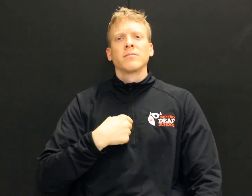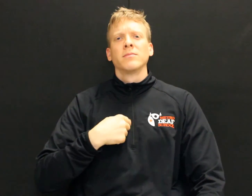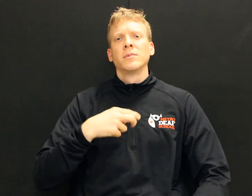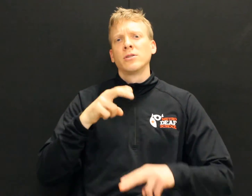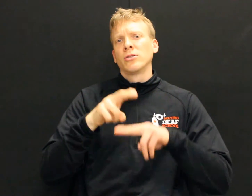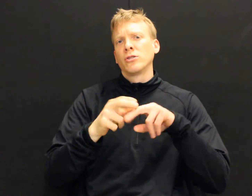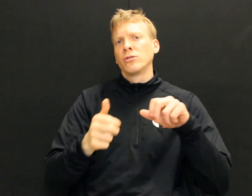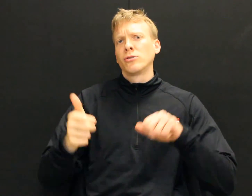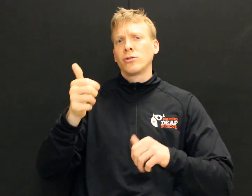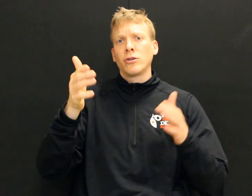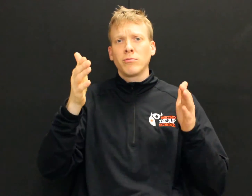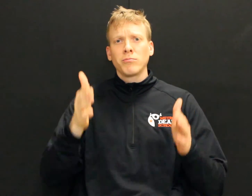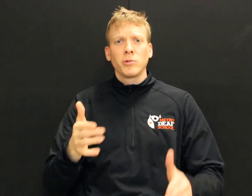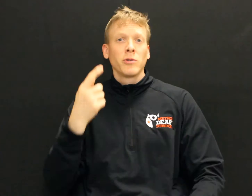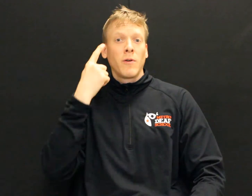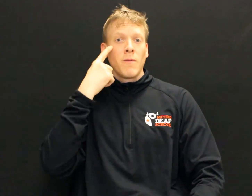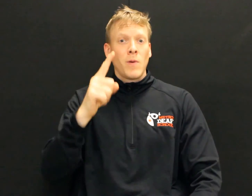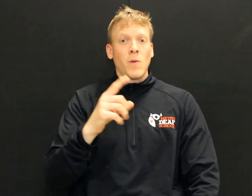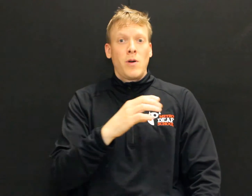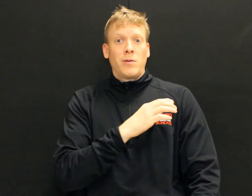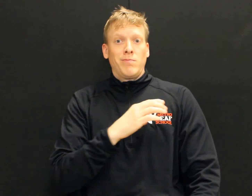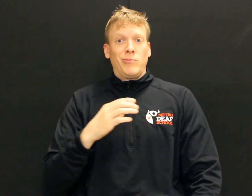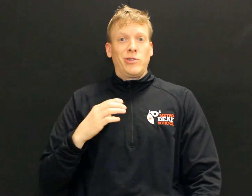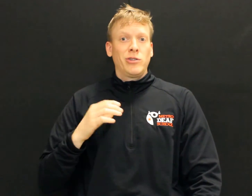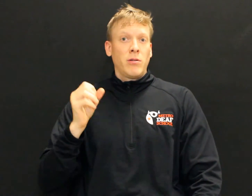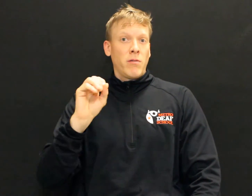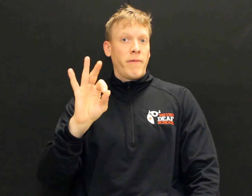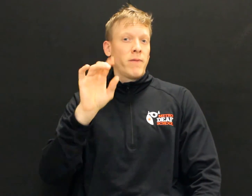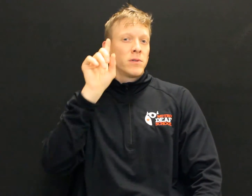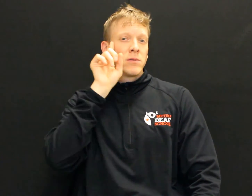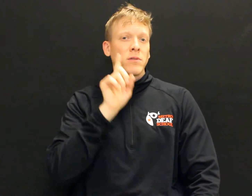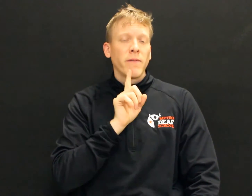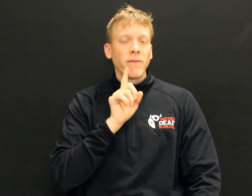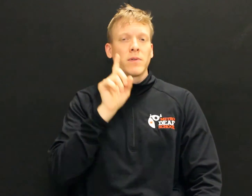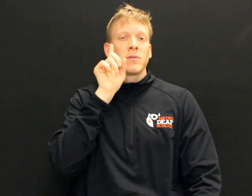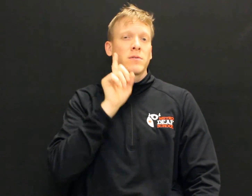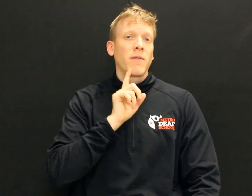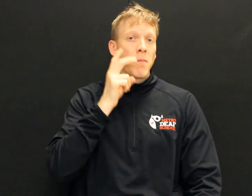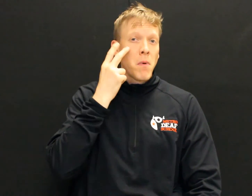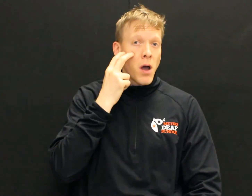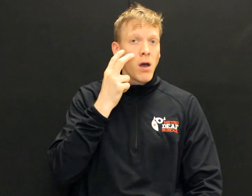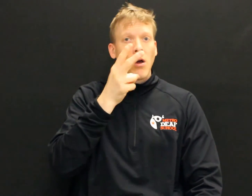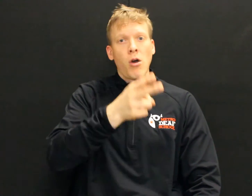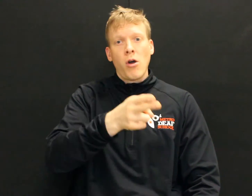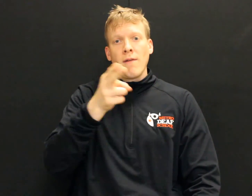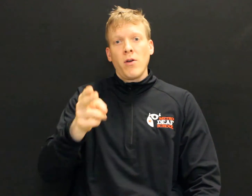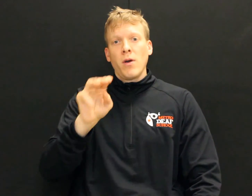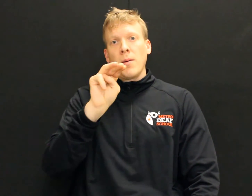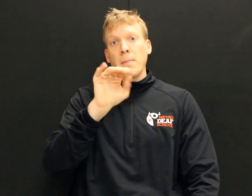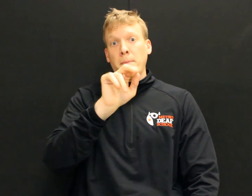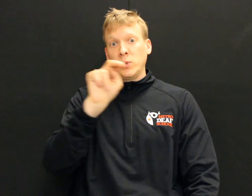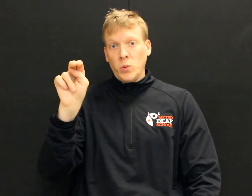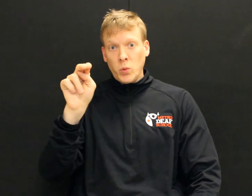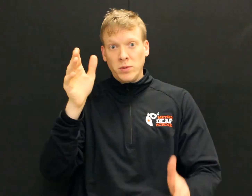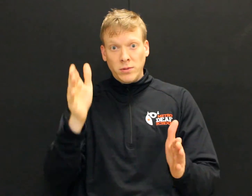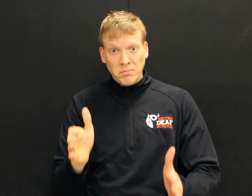I am the Chair of the Commission of Deaf, DeafBlind and Hard of Hearing Minnesotans.